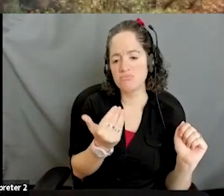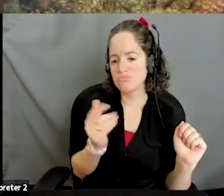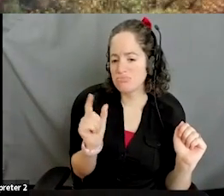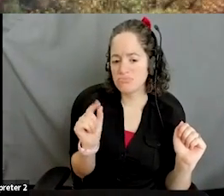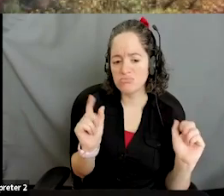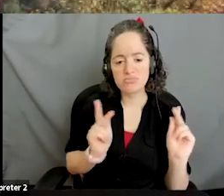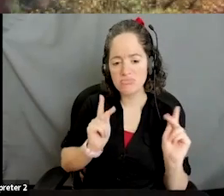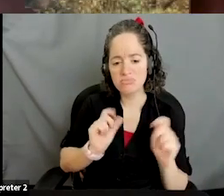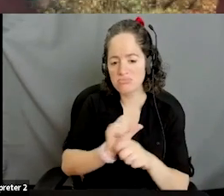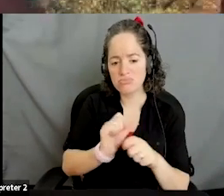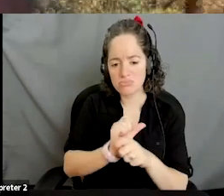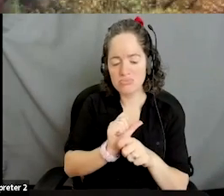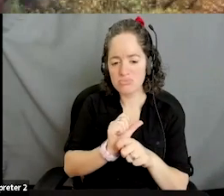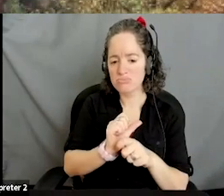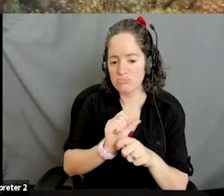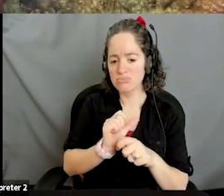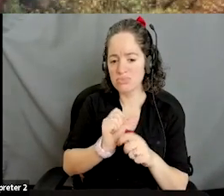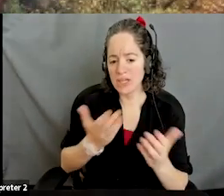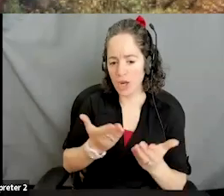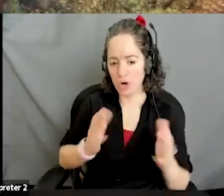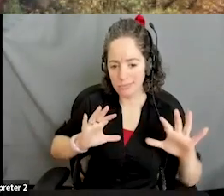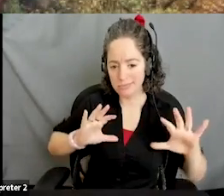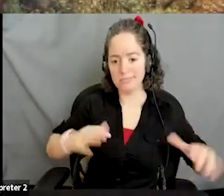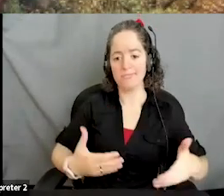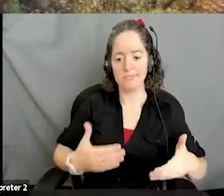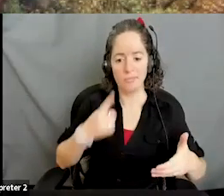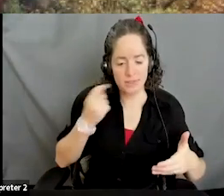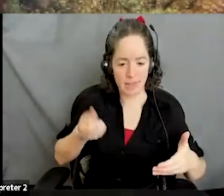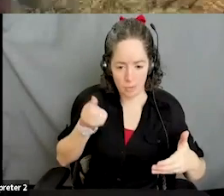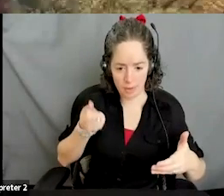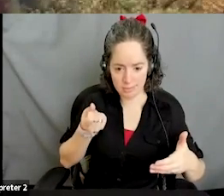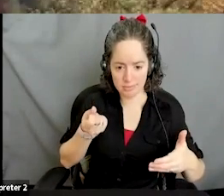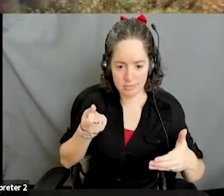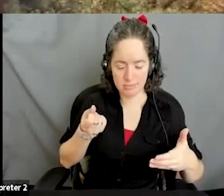working in the overall Saturday drive, which Ninja Forms is part of.